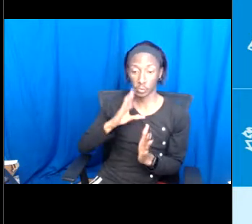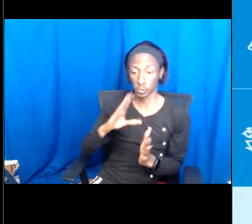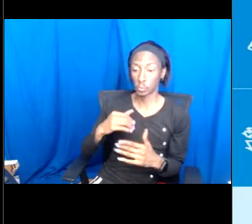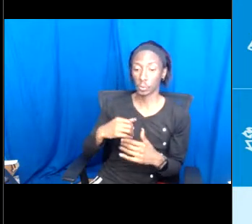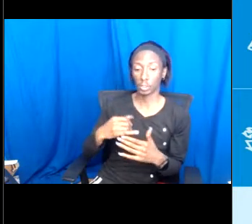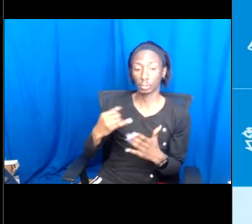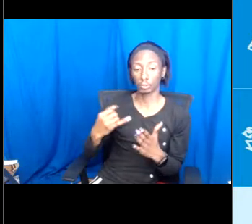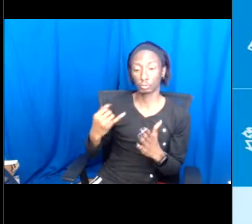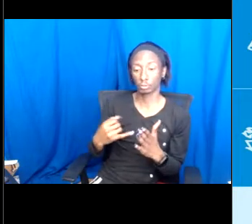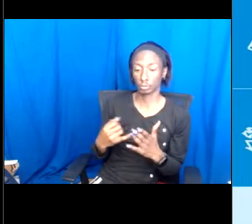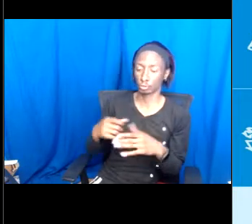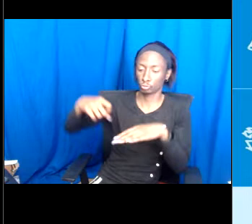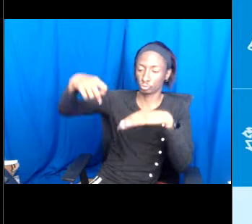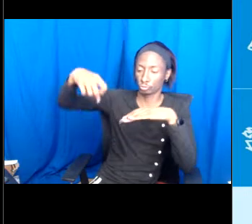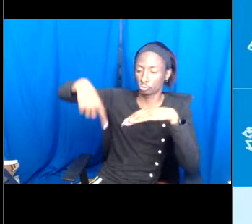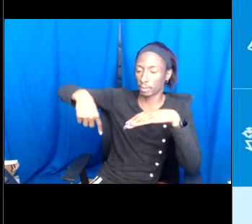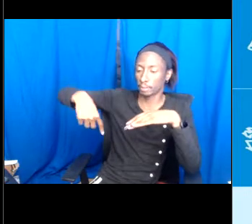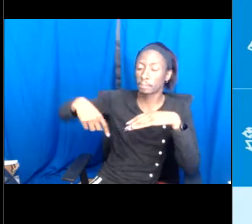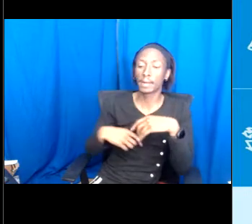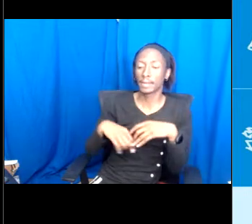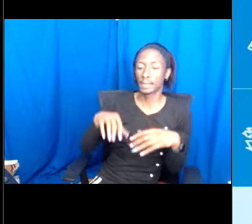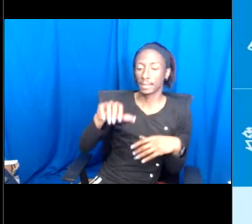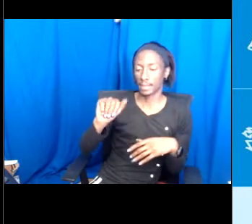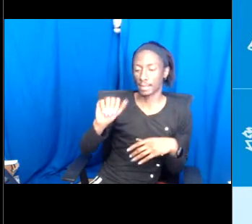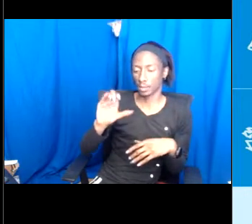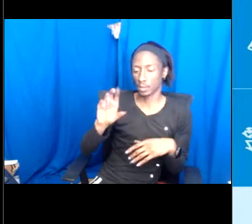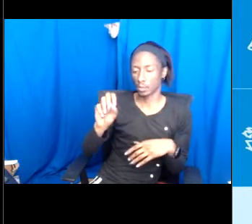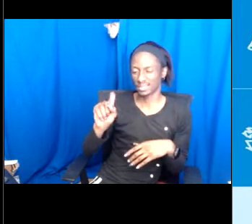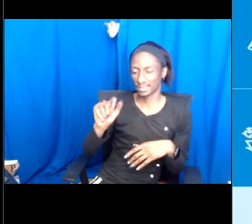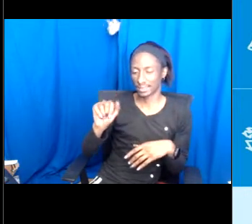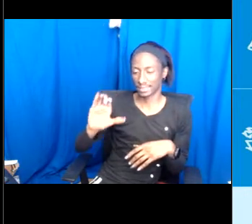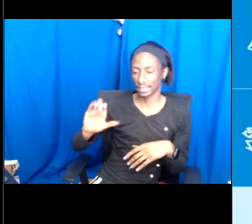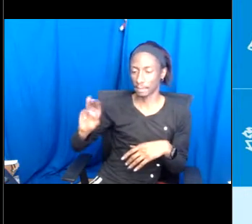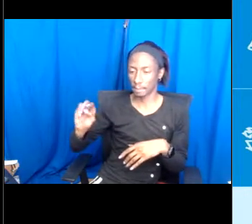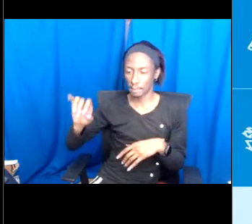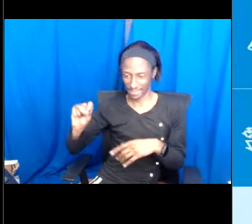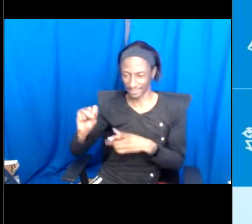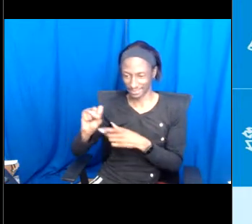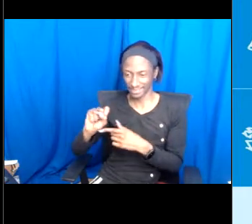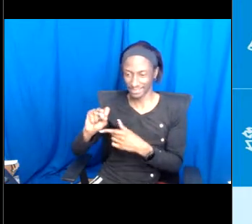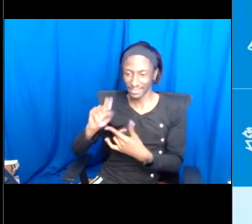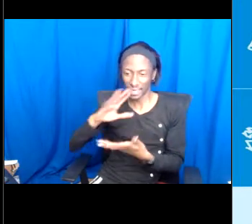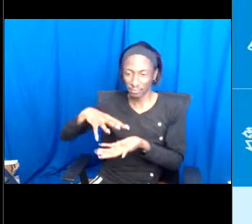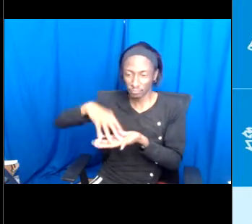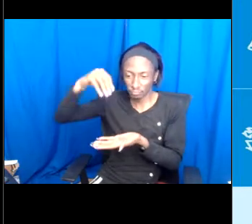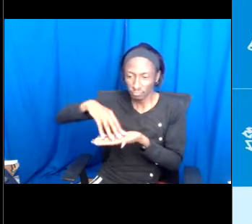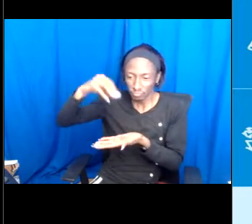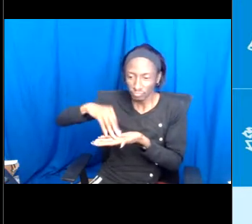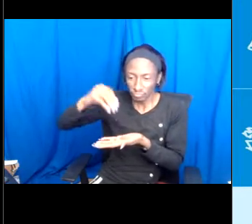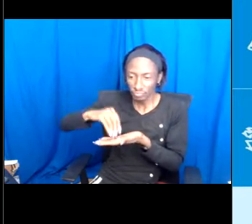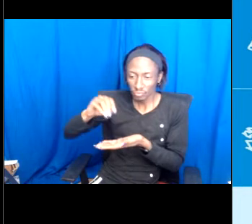into the water and record the sounds of they're making even from a thousand feet in the air. But one of the best tools we have at our disposal